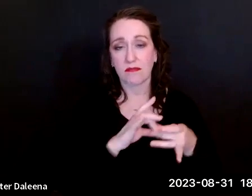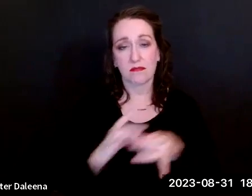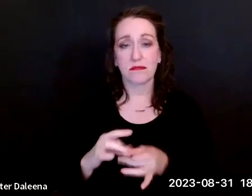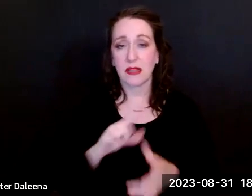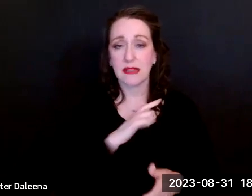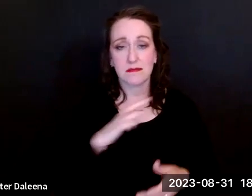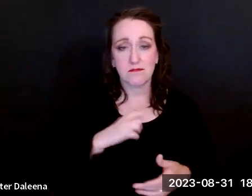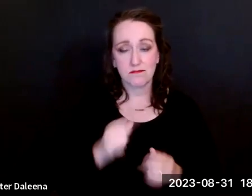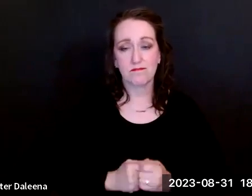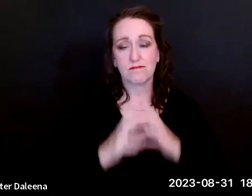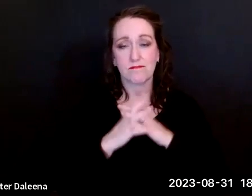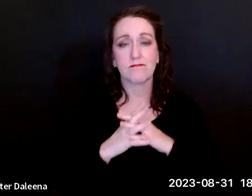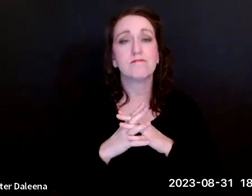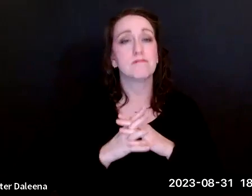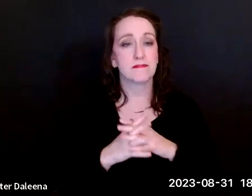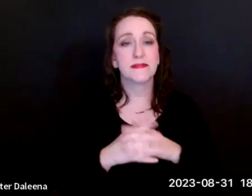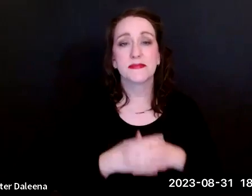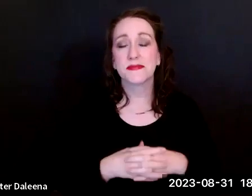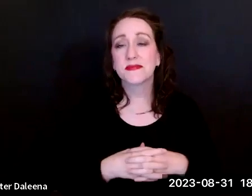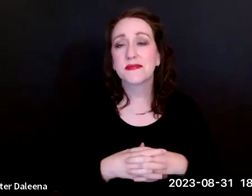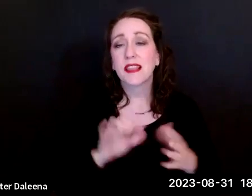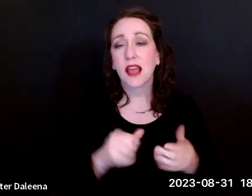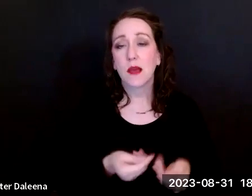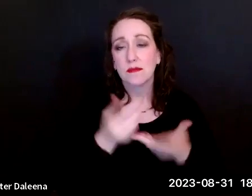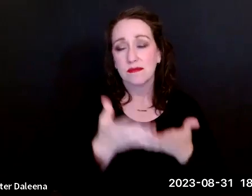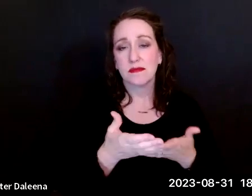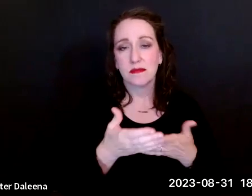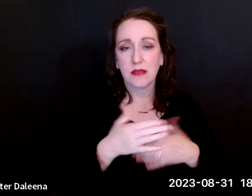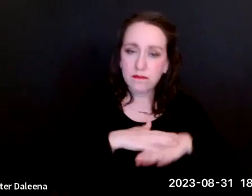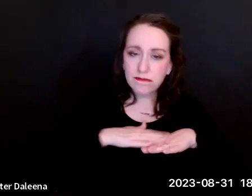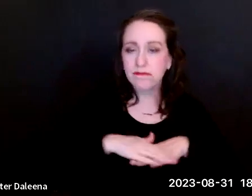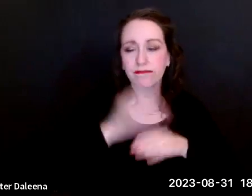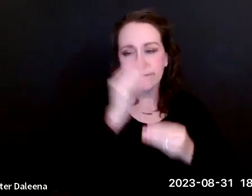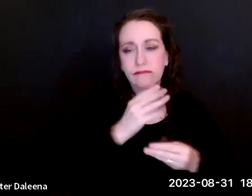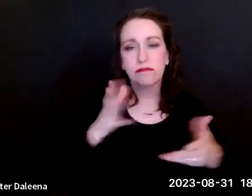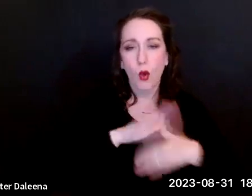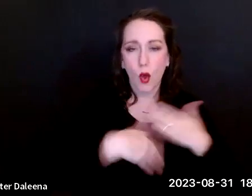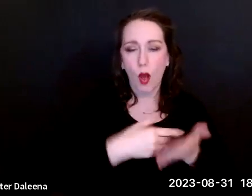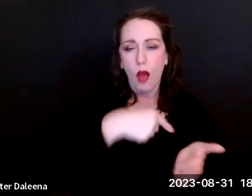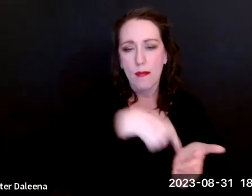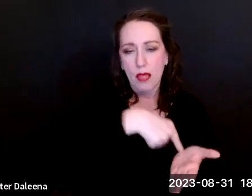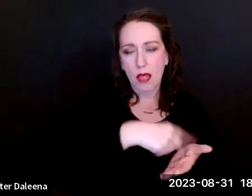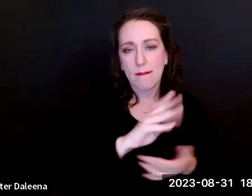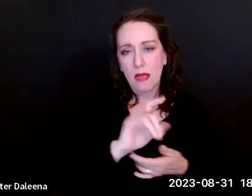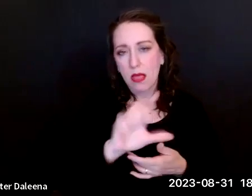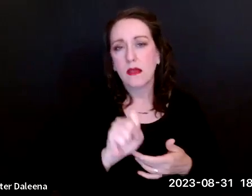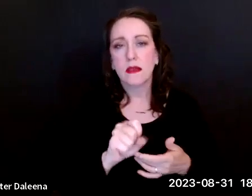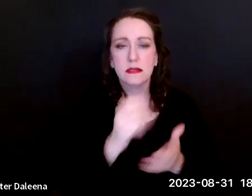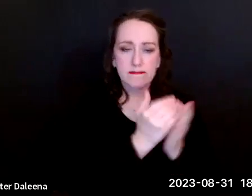implementation it provides high-level information on all the bills listed on the page and includes a